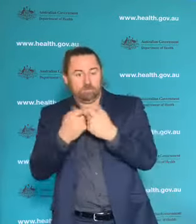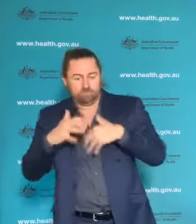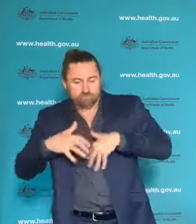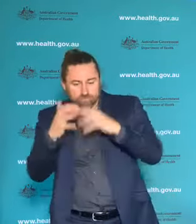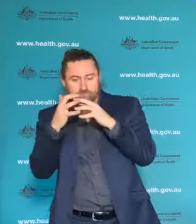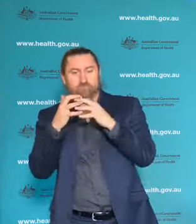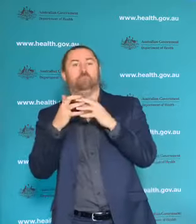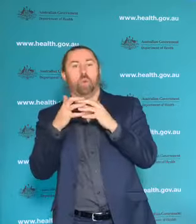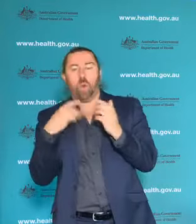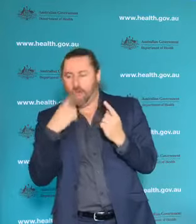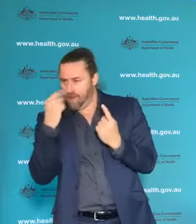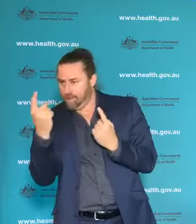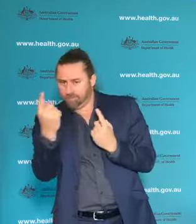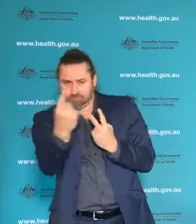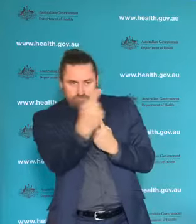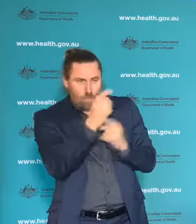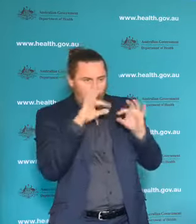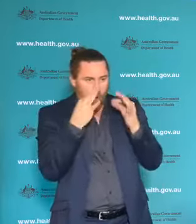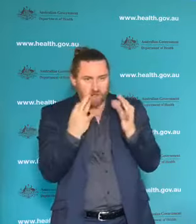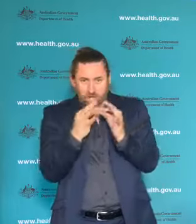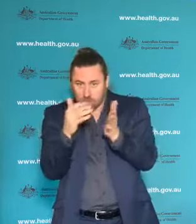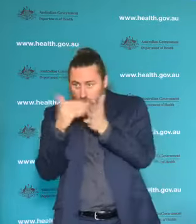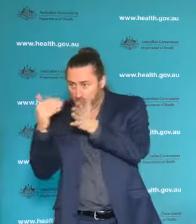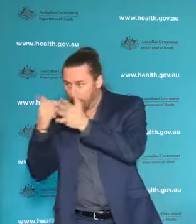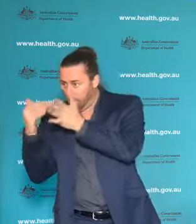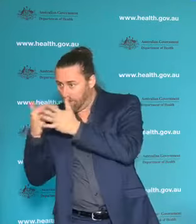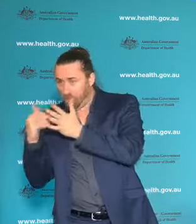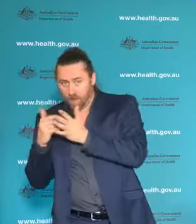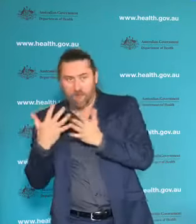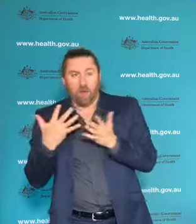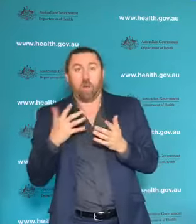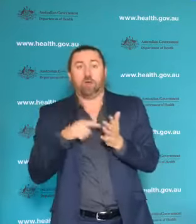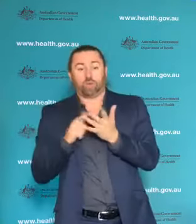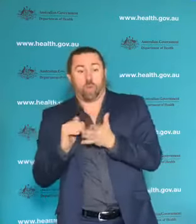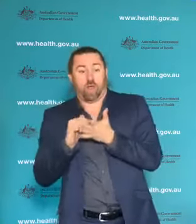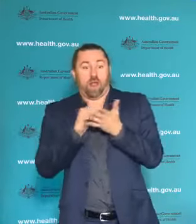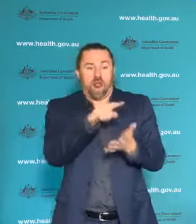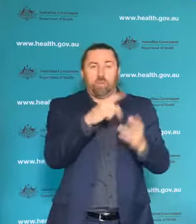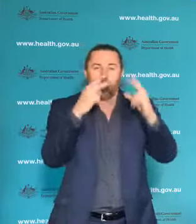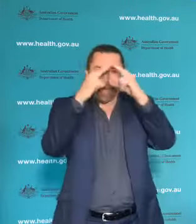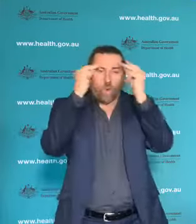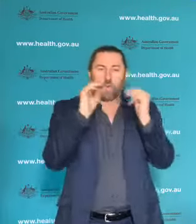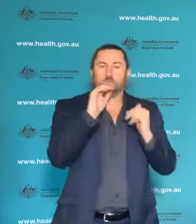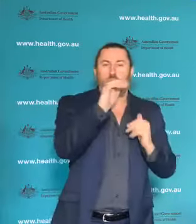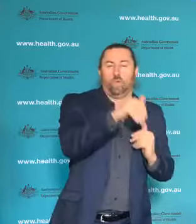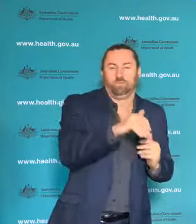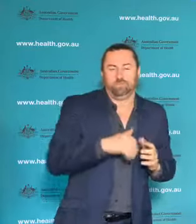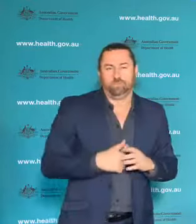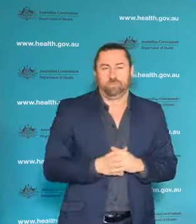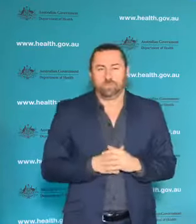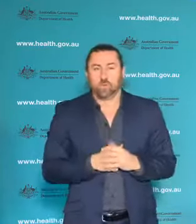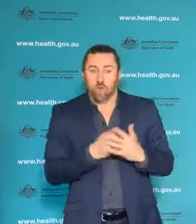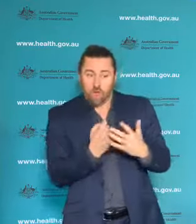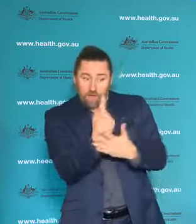and with the aged care providers and facilities in Victoria, to tackle each and every outbreak as it occurs.